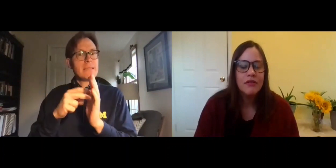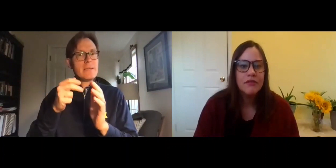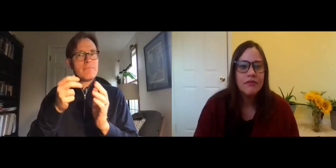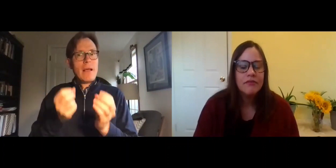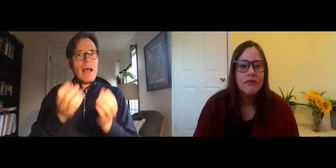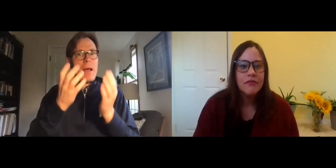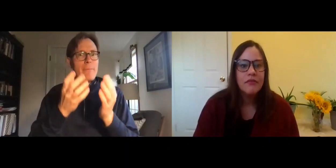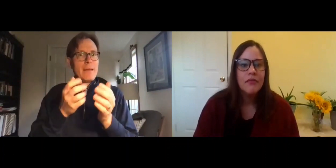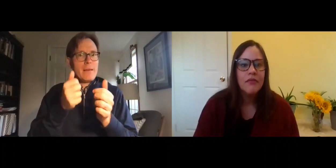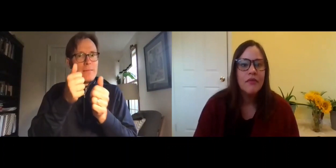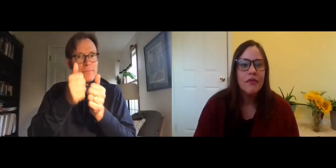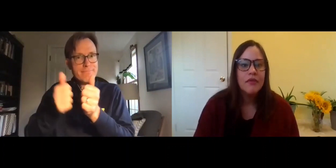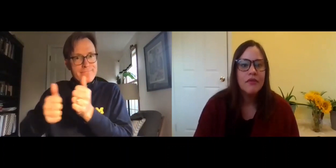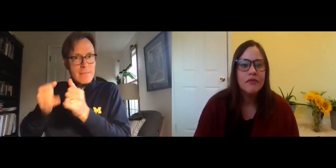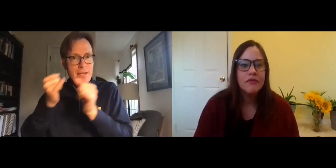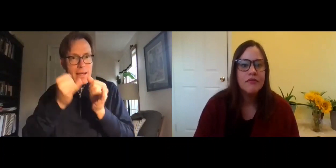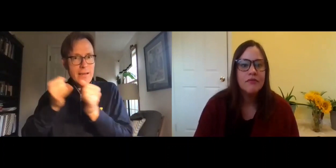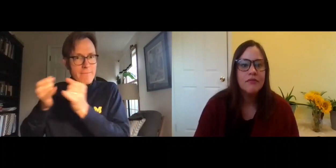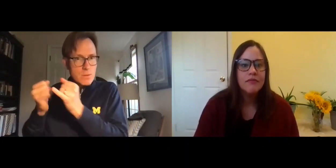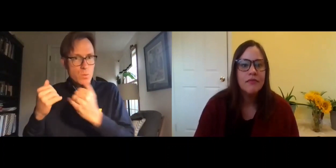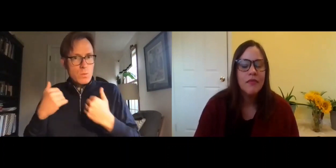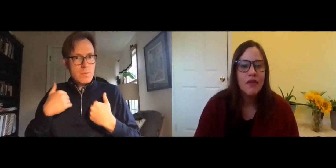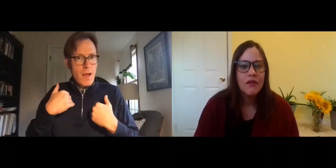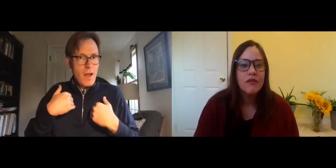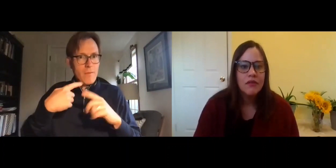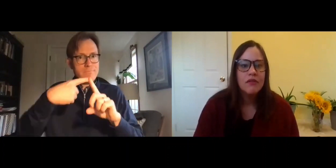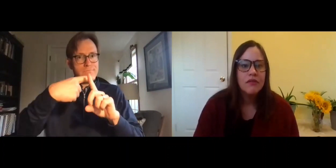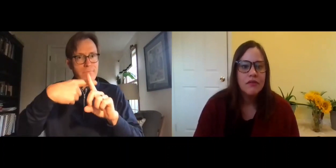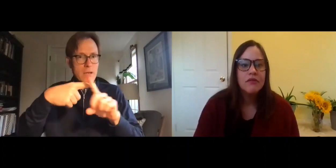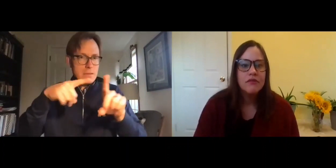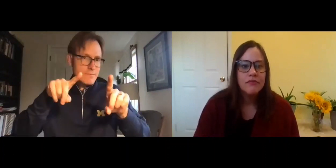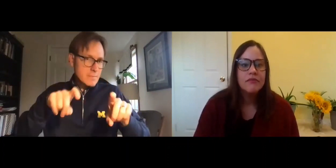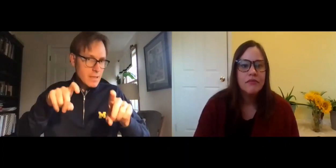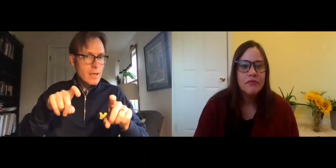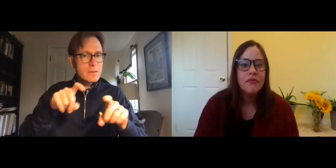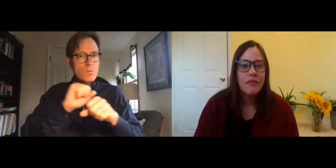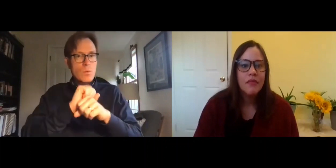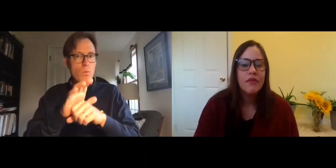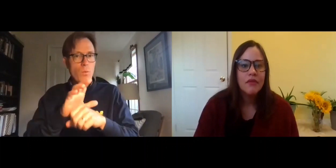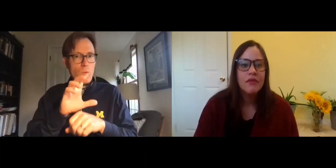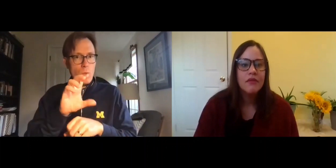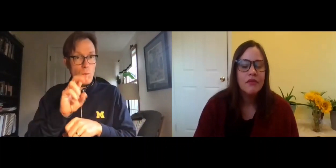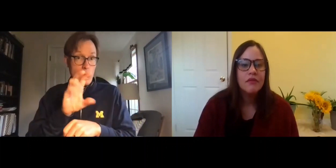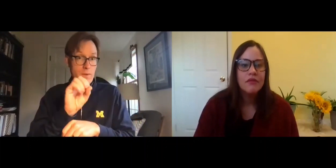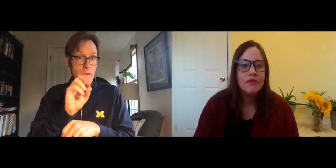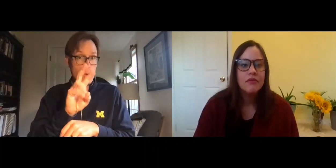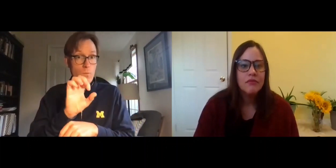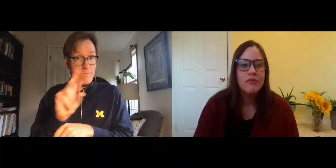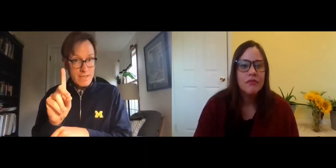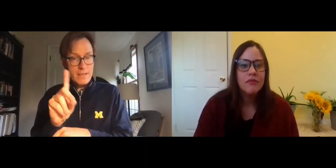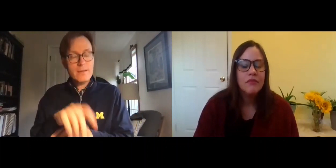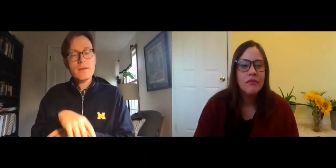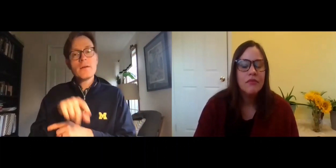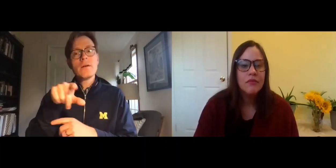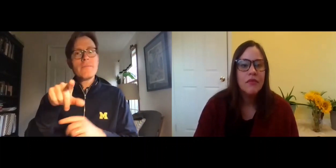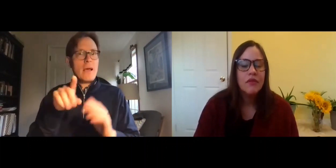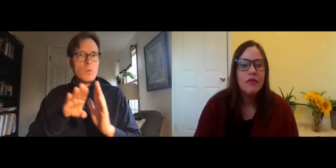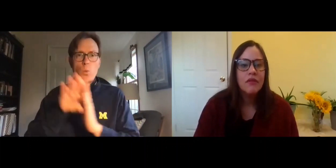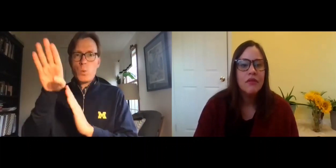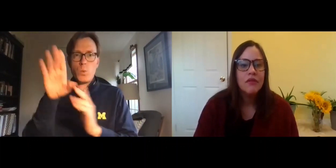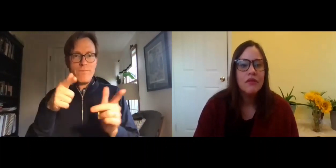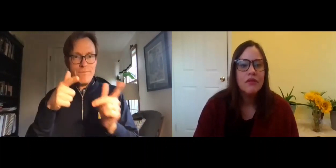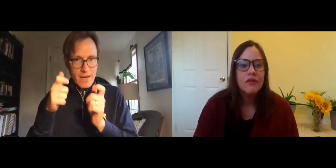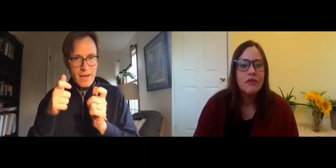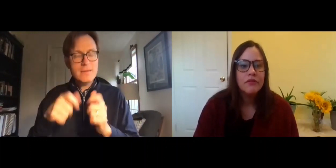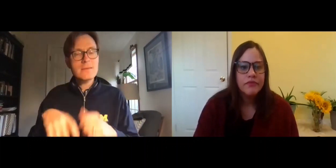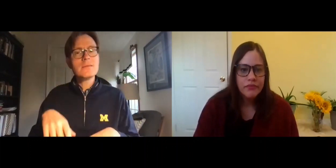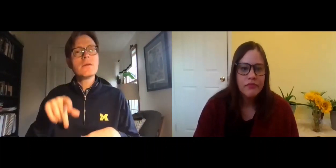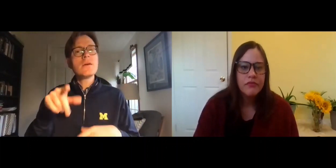The numbers of cases mean how many individuals have tested positive for COVID-19.